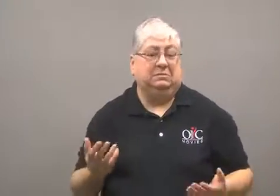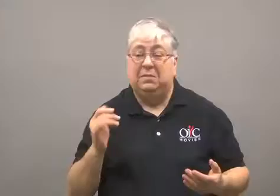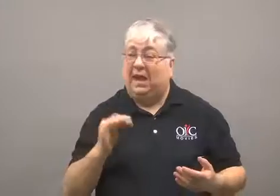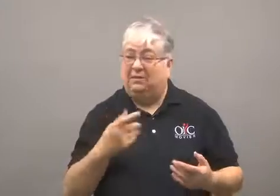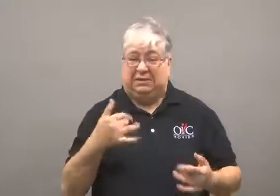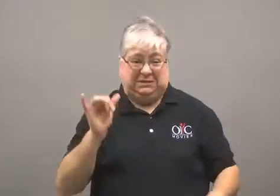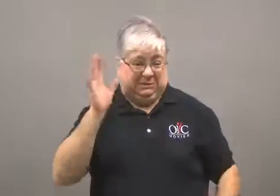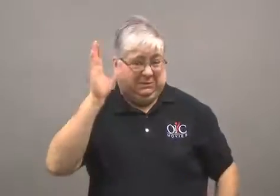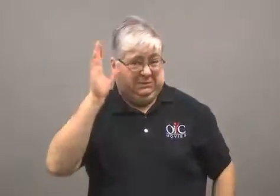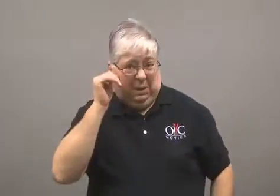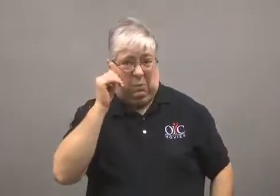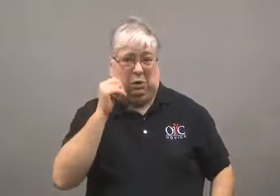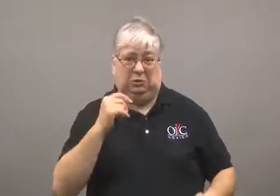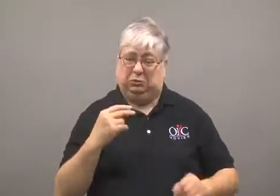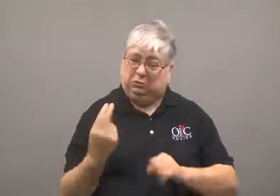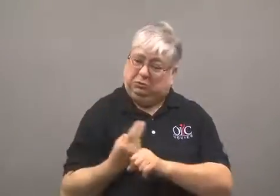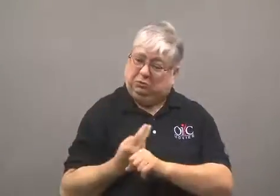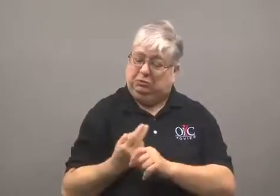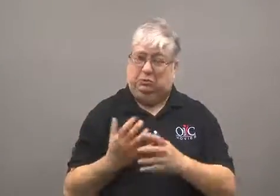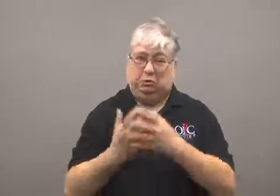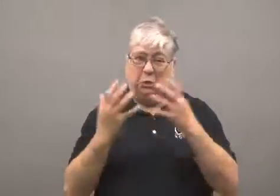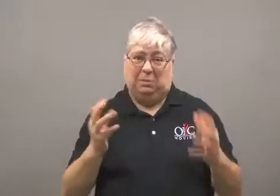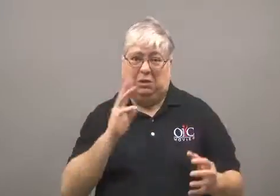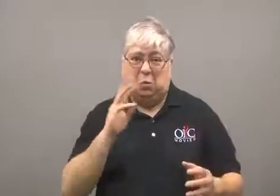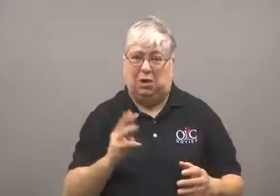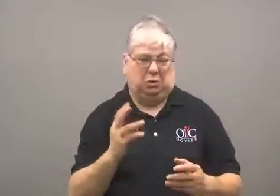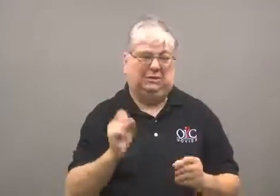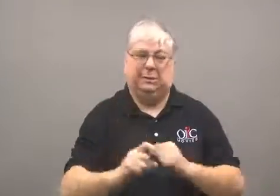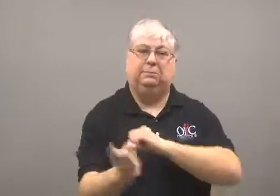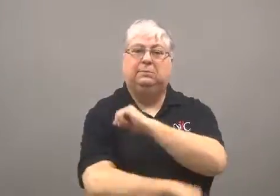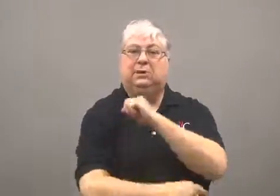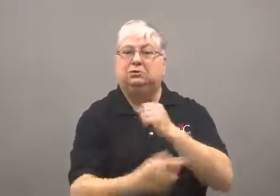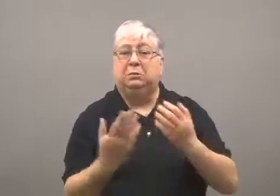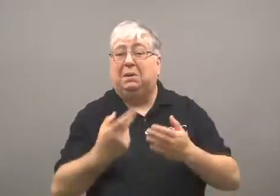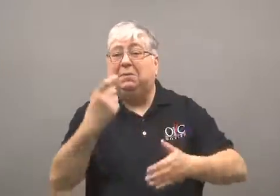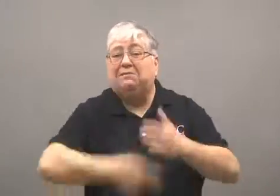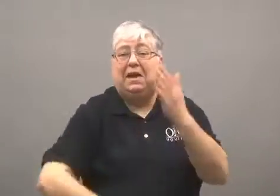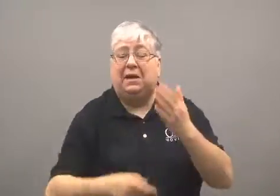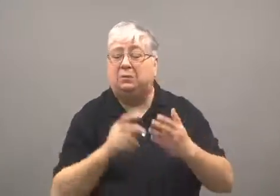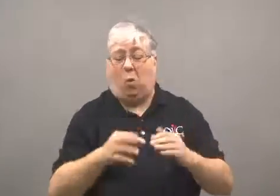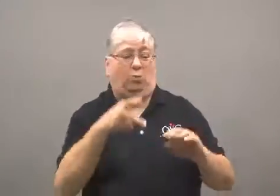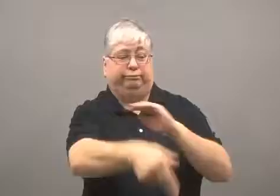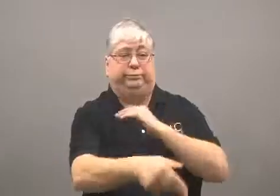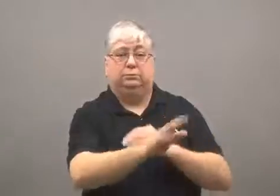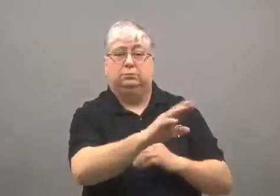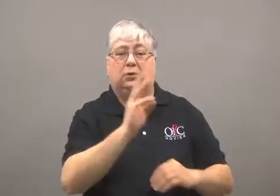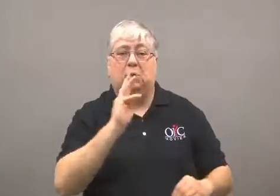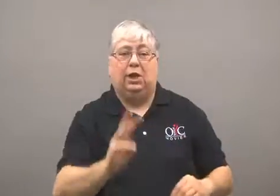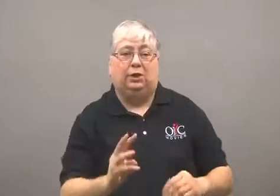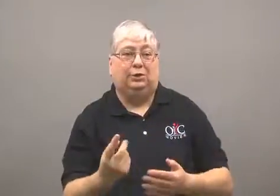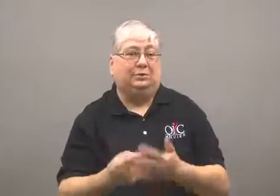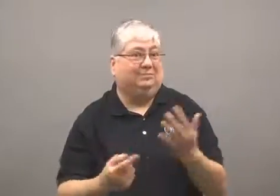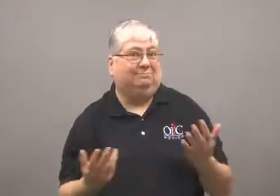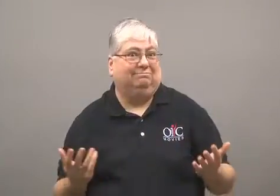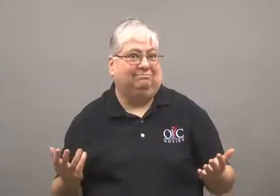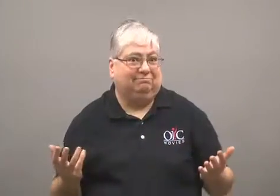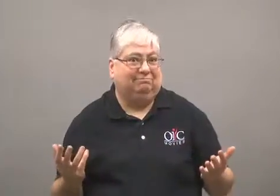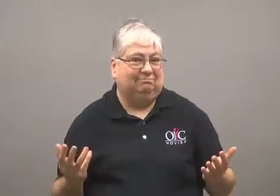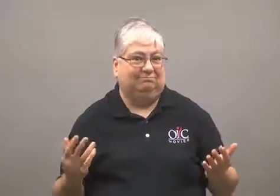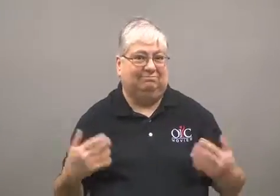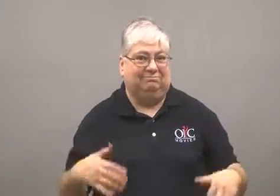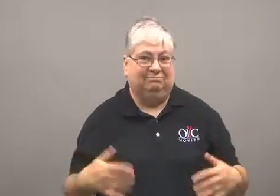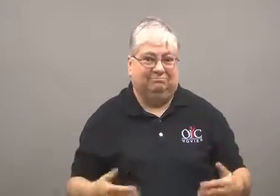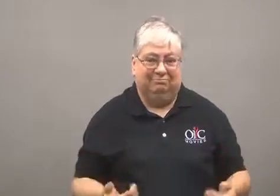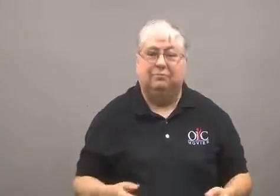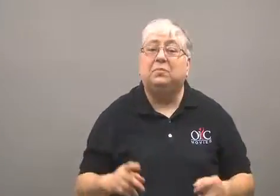If they don't cut back, they could be fined, or maybe their water cut off.